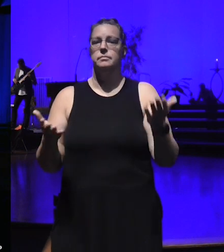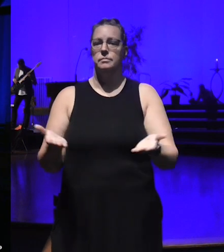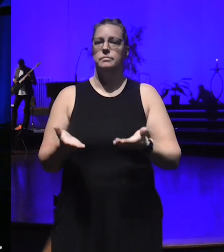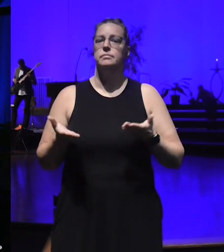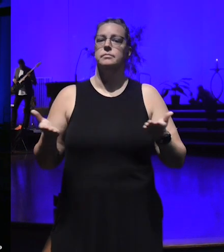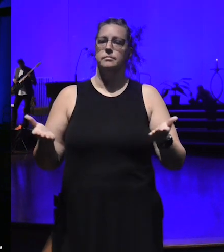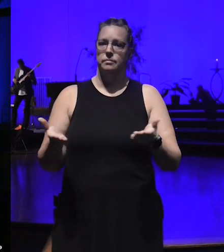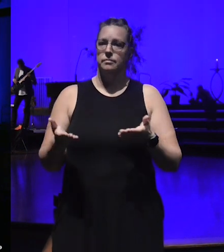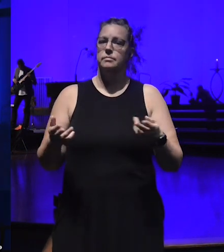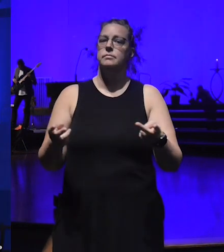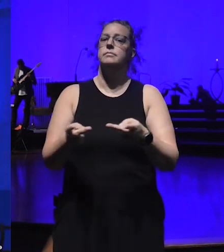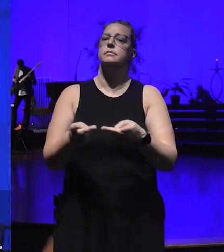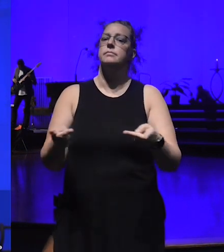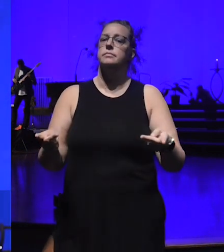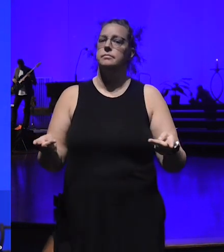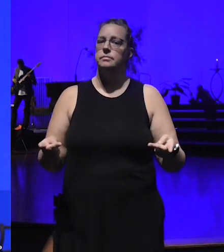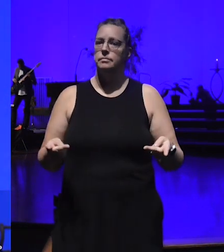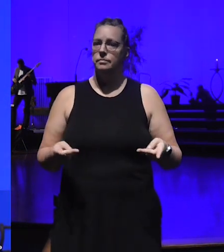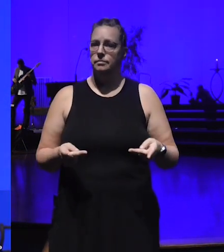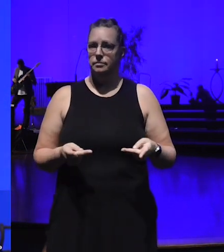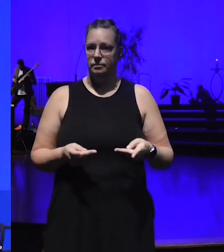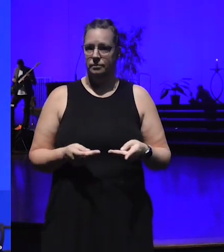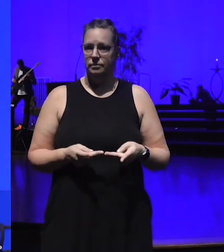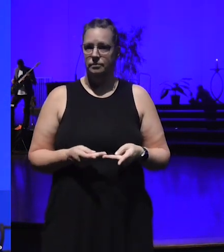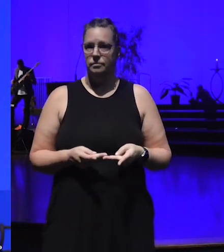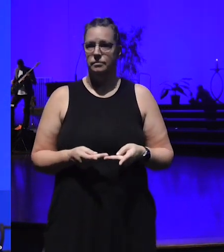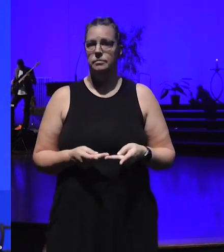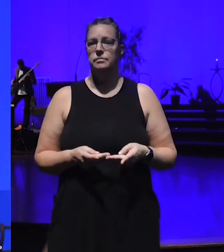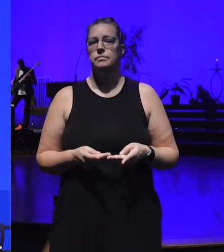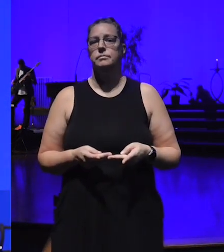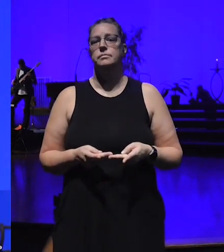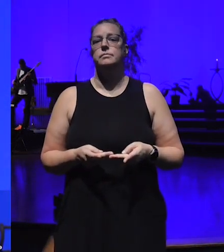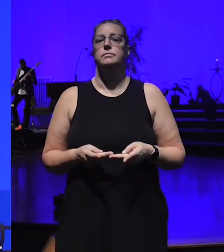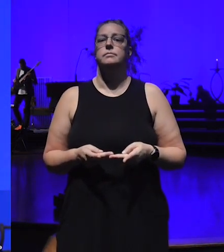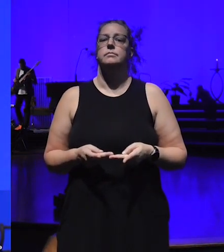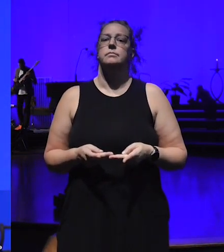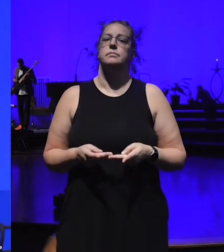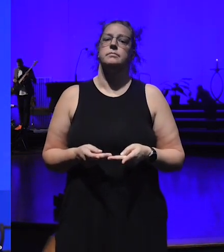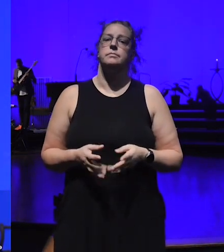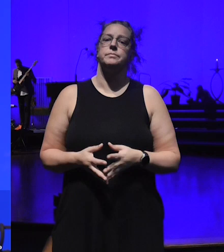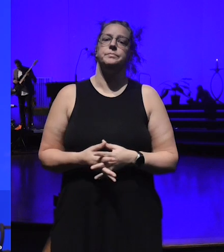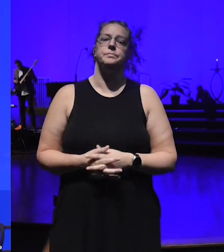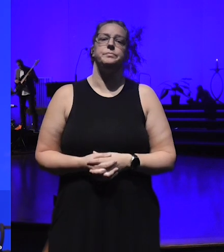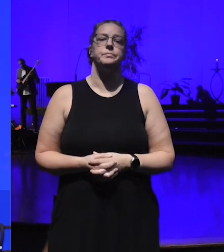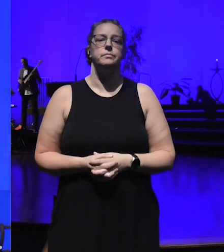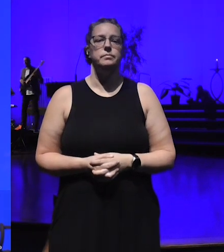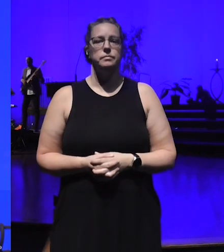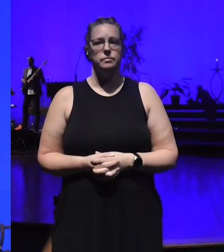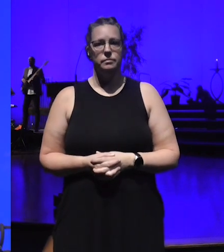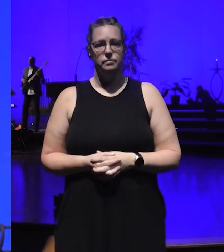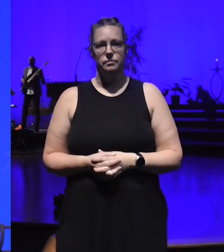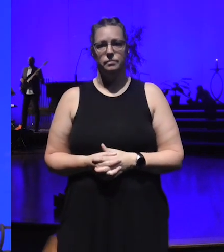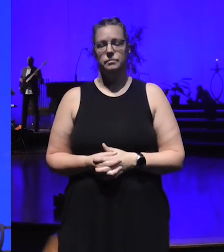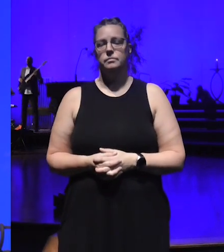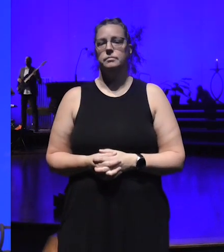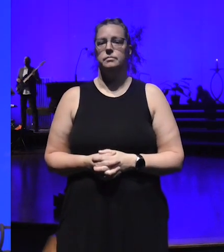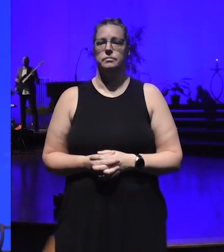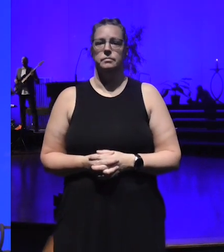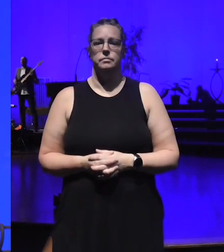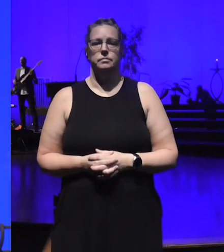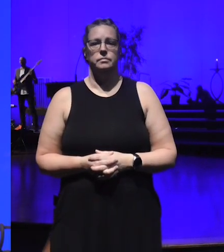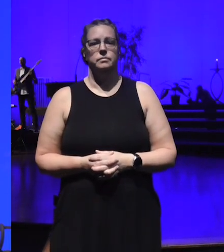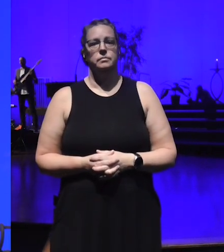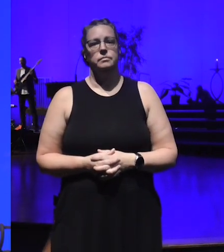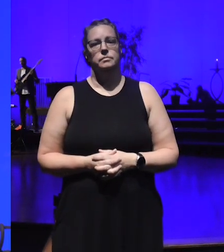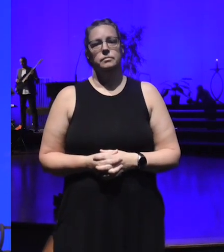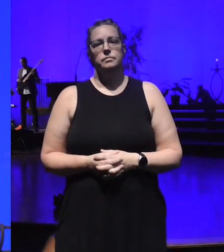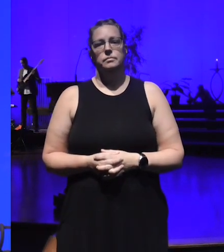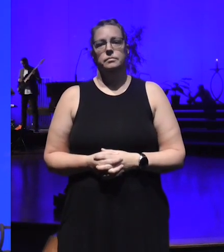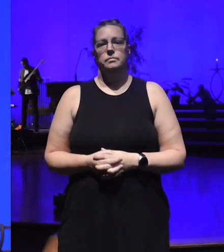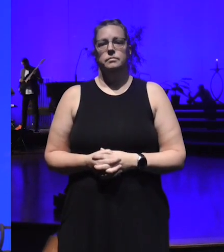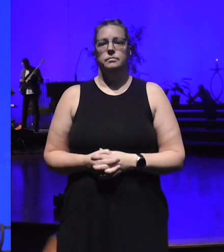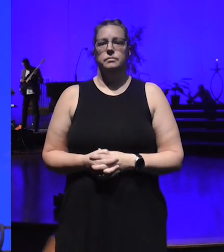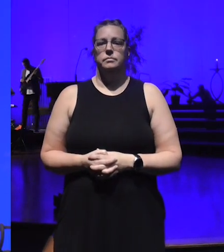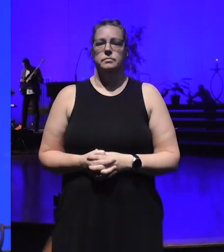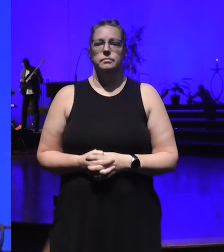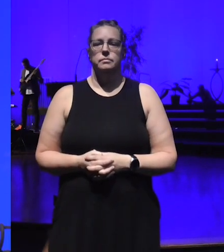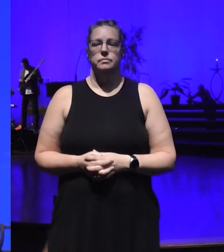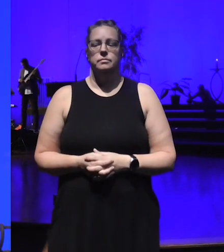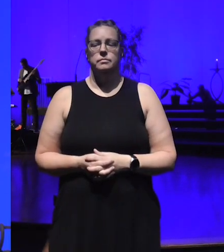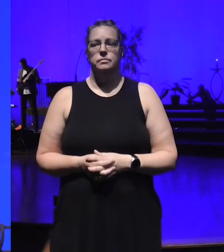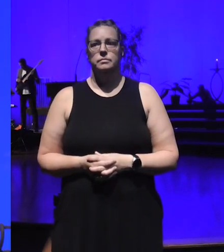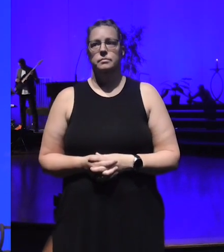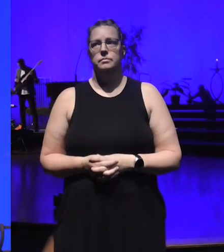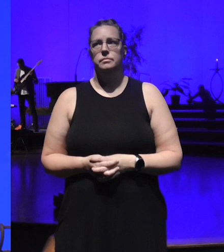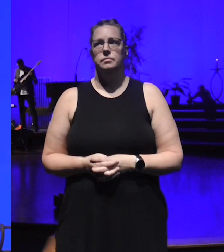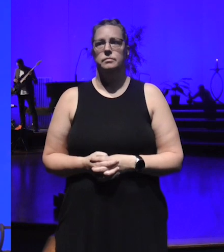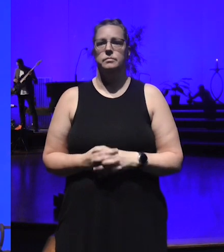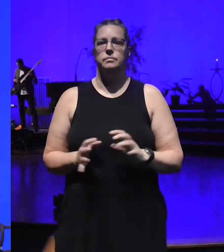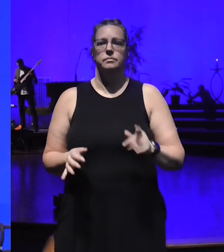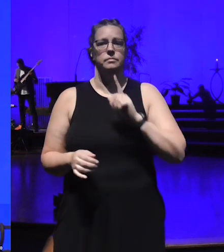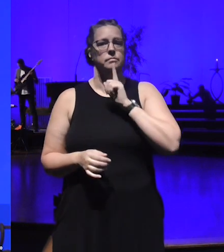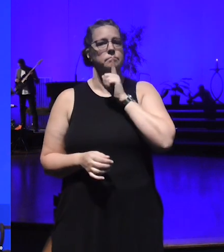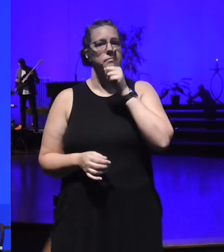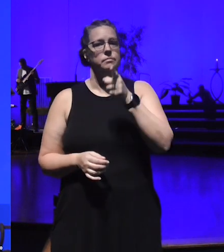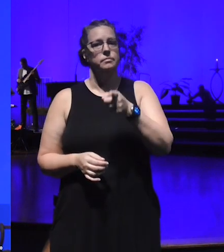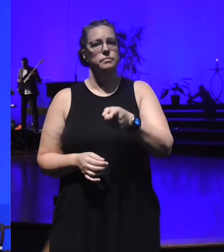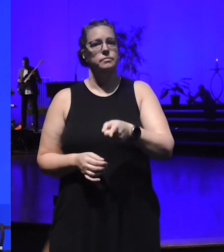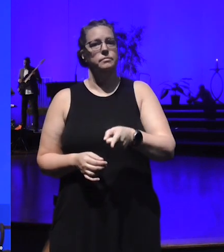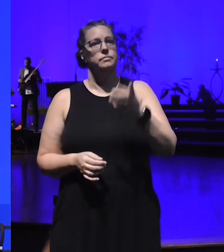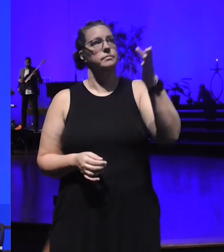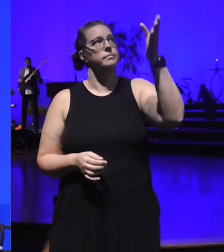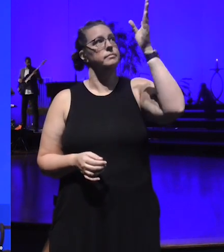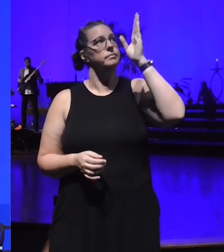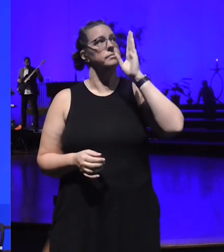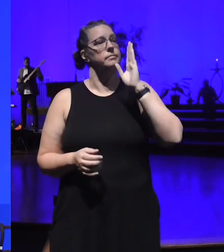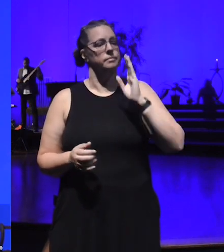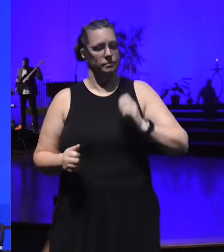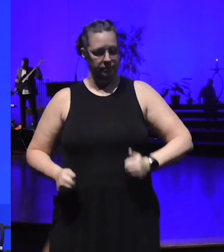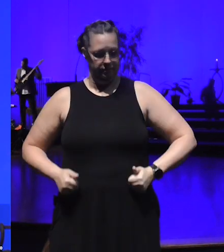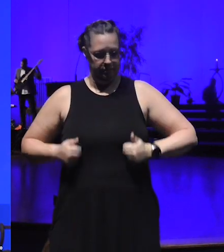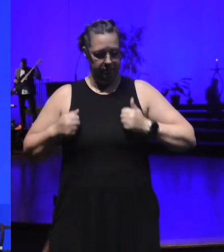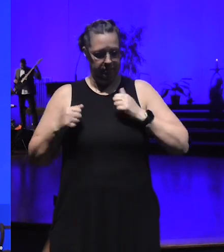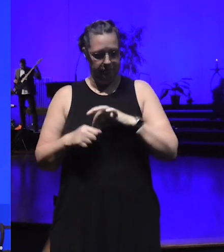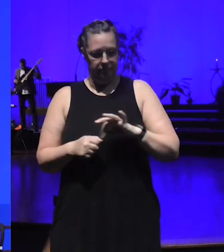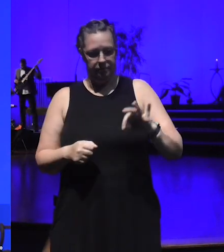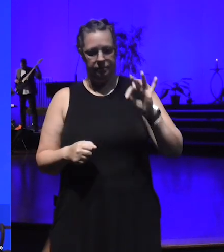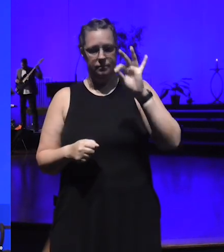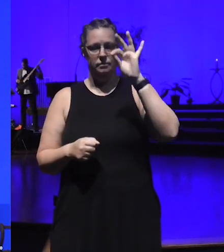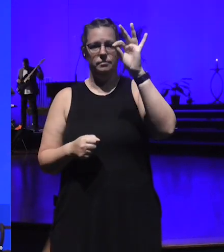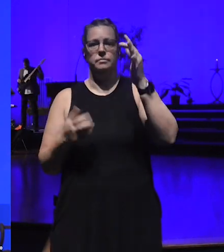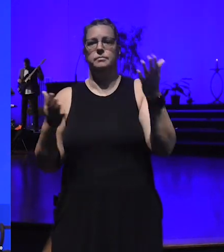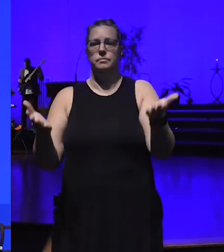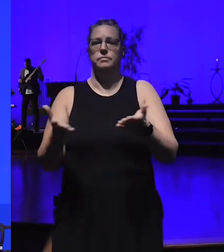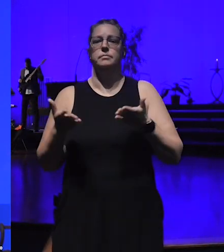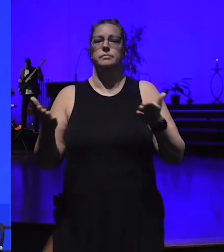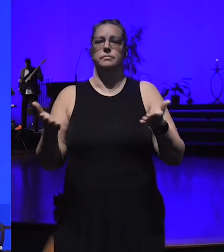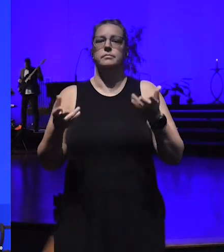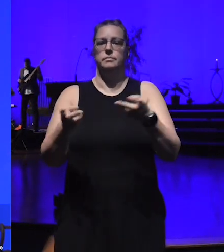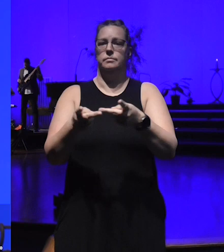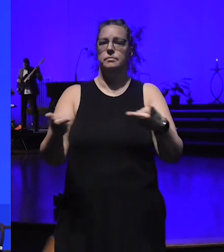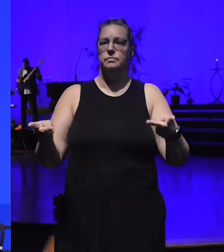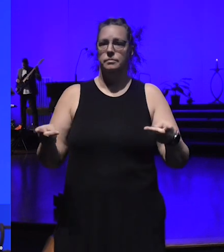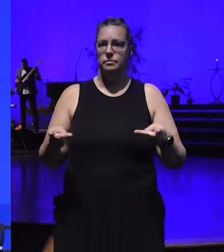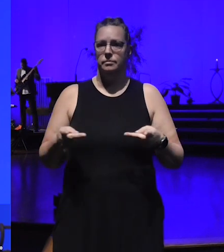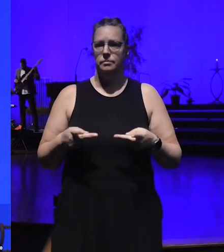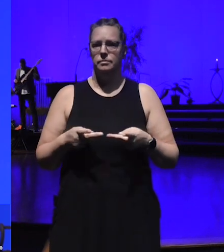of God is in this place surely the presence of God is in